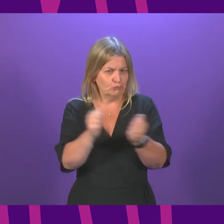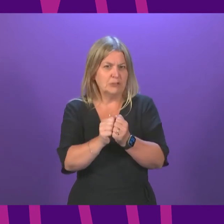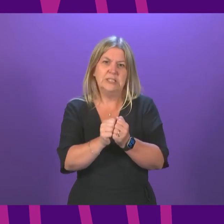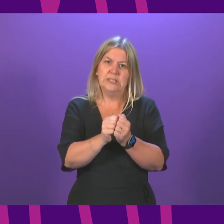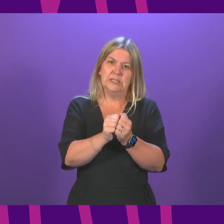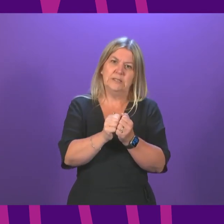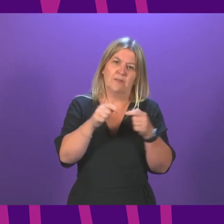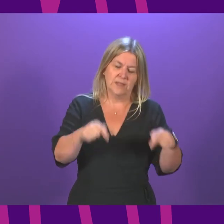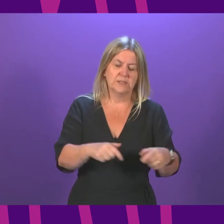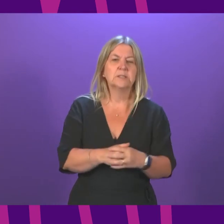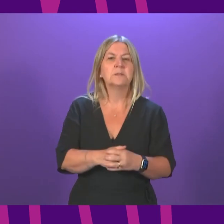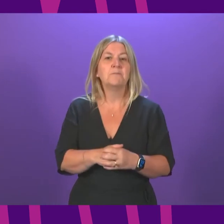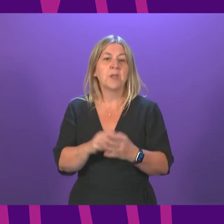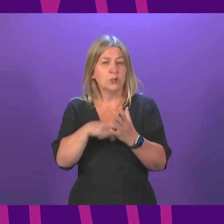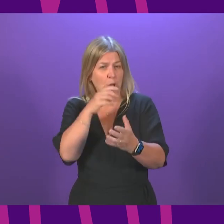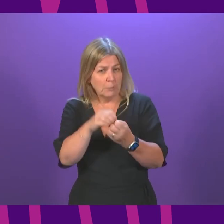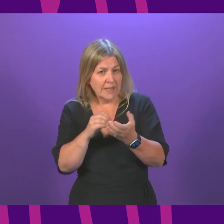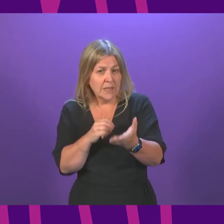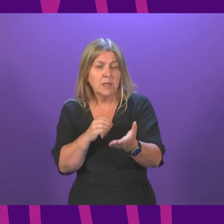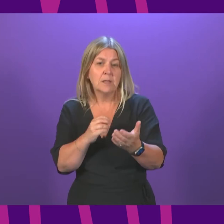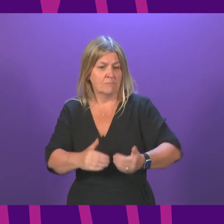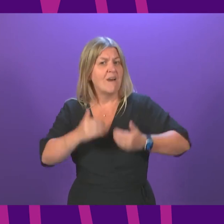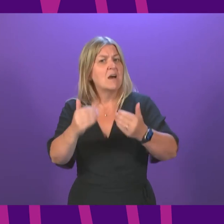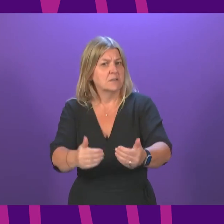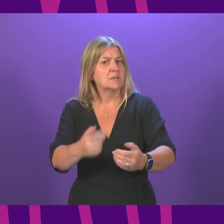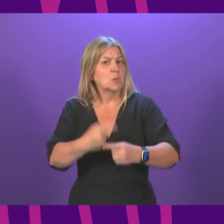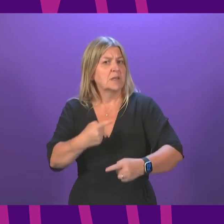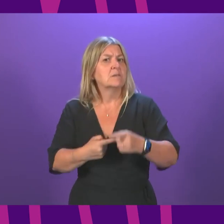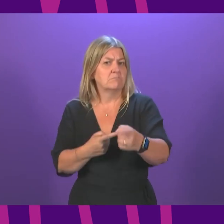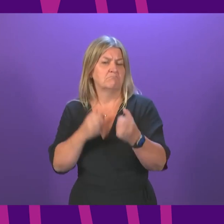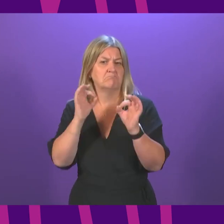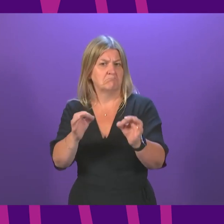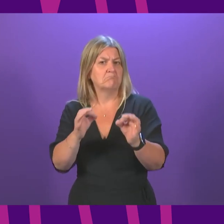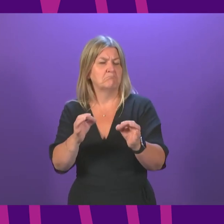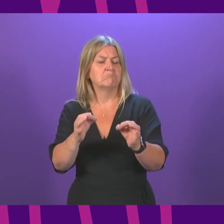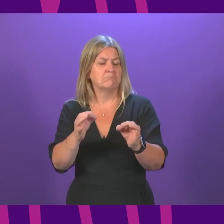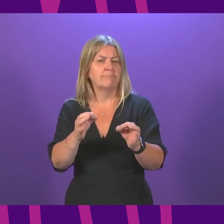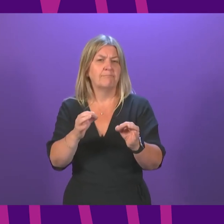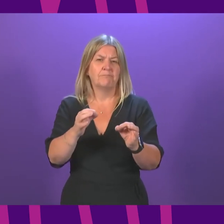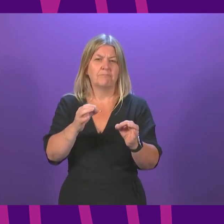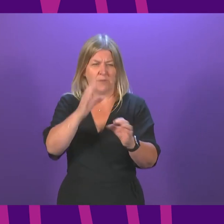principle that Jackie Baillie has advanced concerns the importance of notice to Parliament.